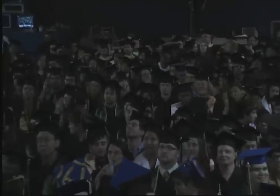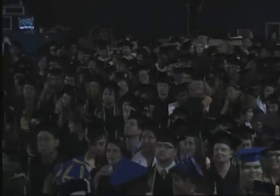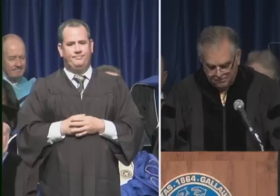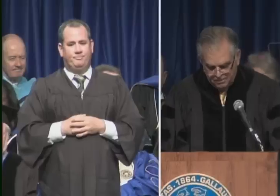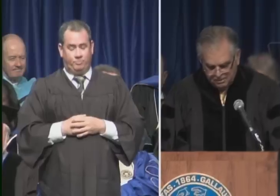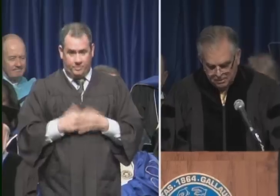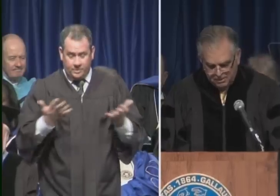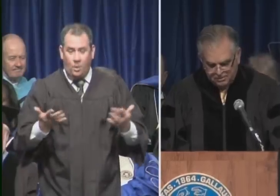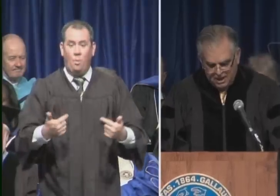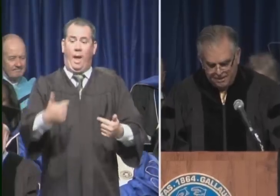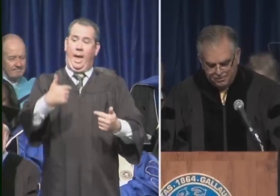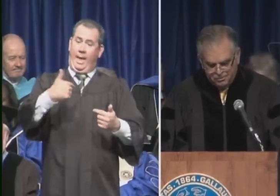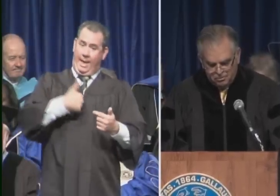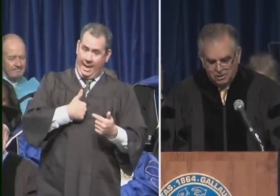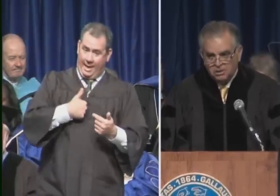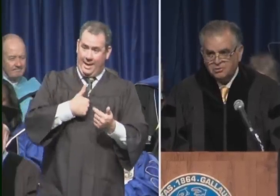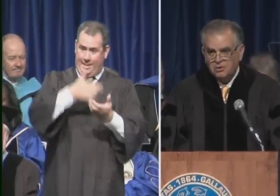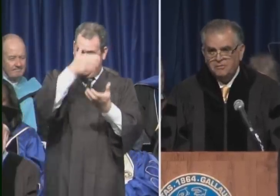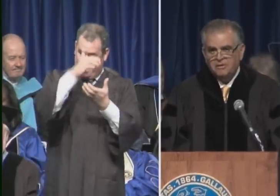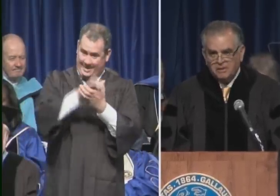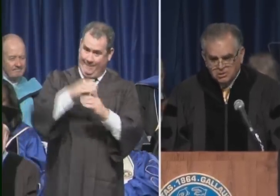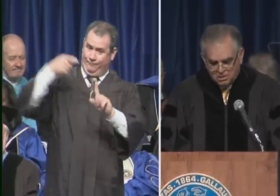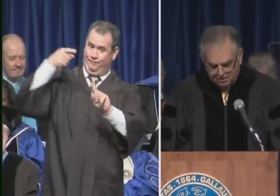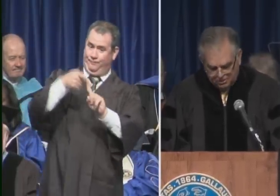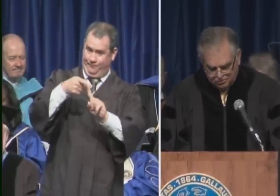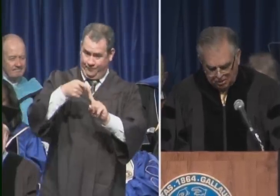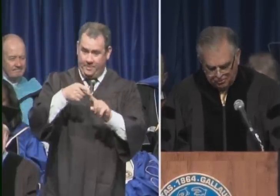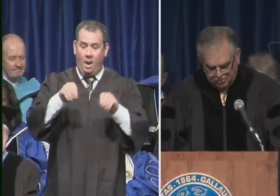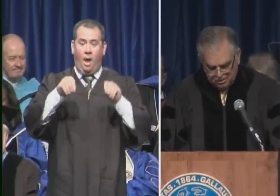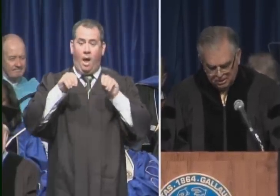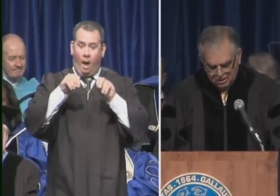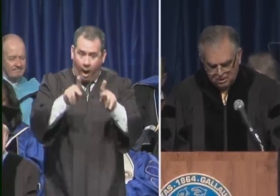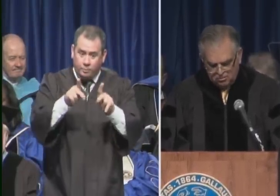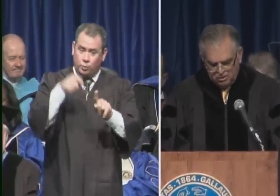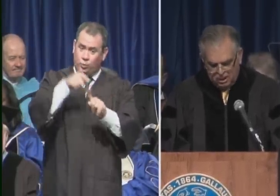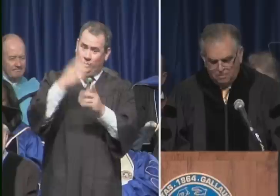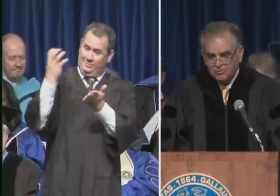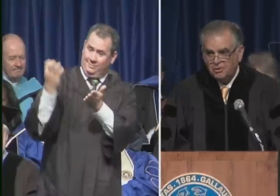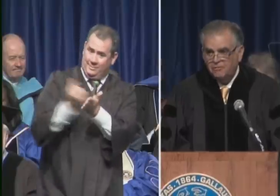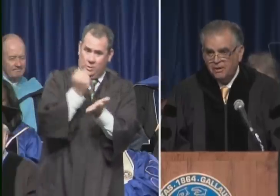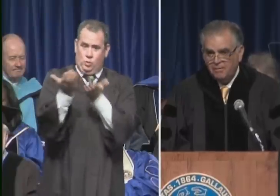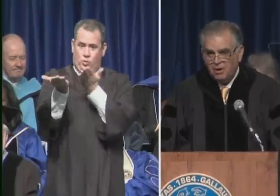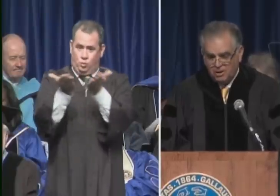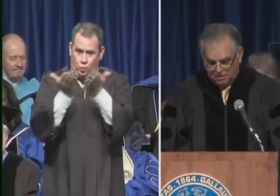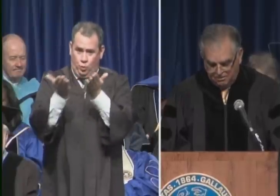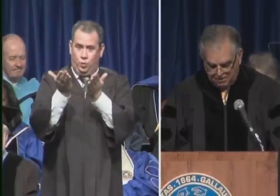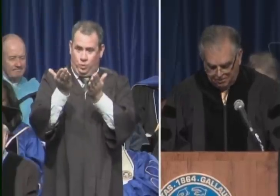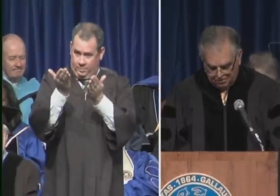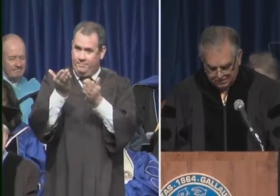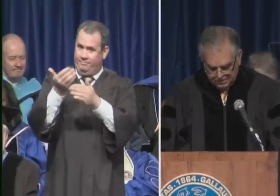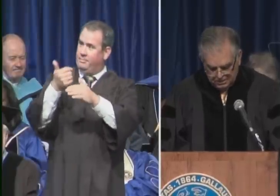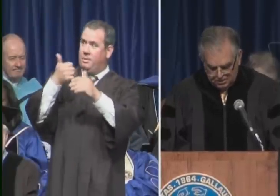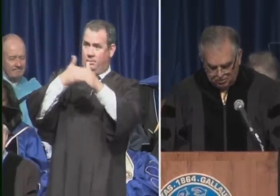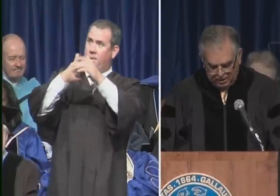And I believed that the opportunity to serve in this administration would help serve the American people.